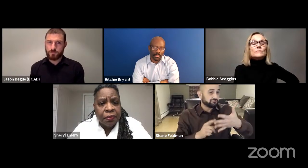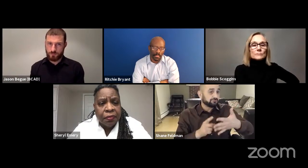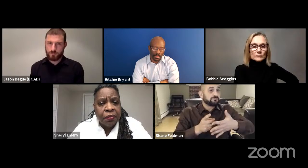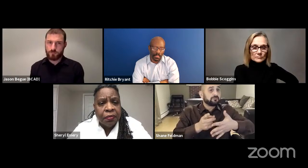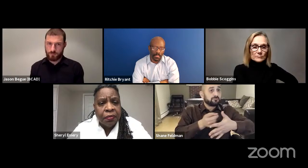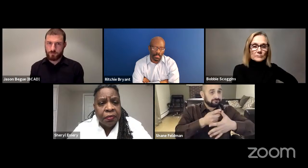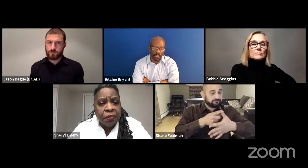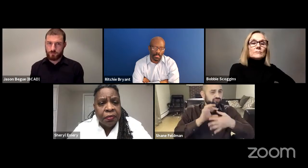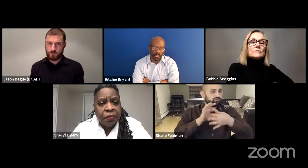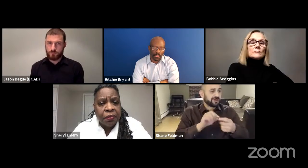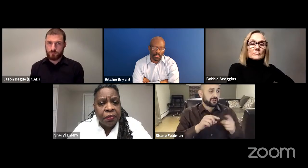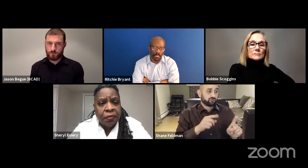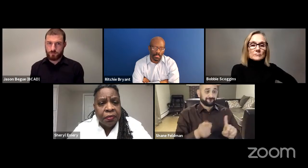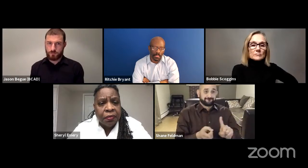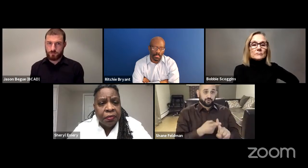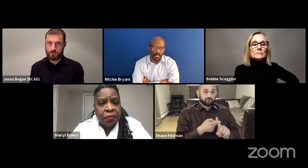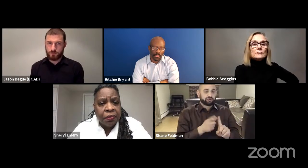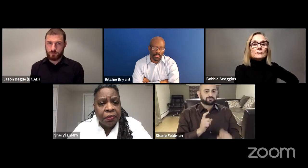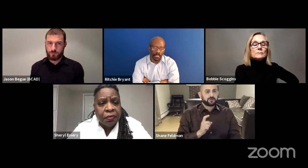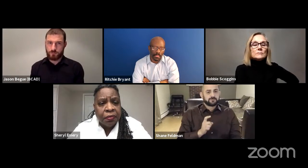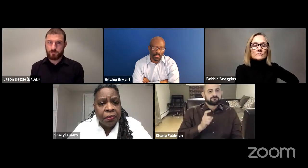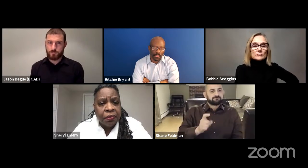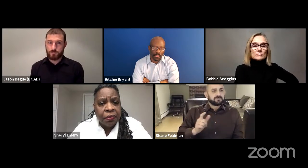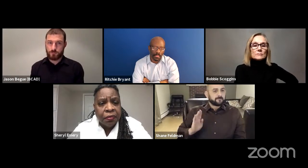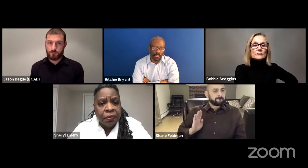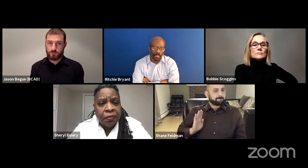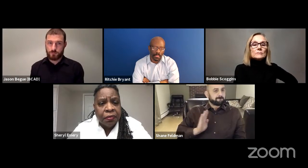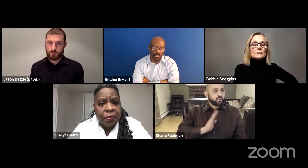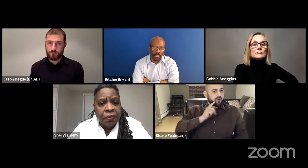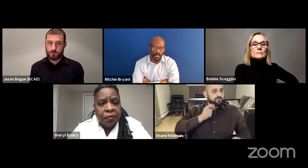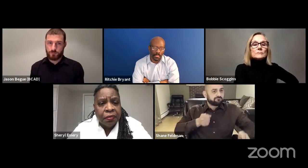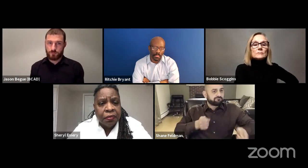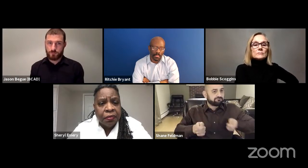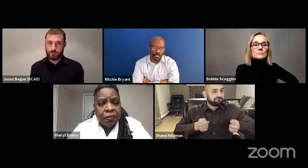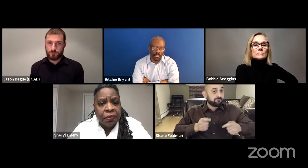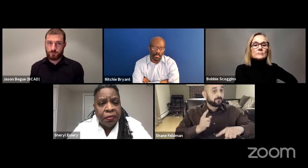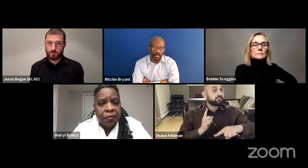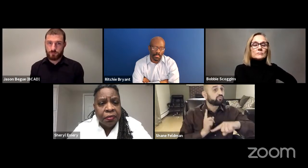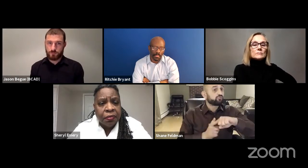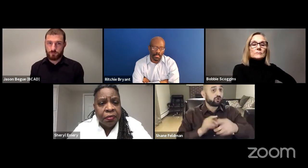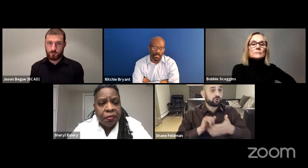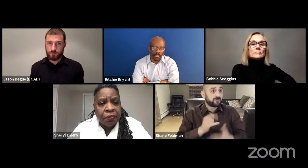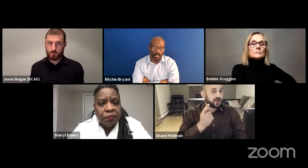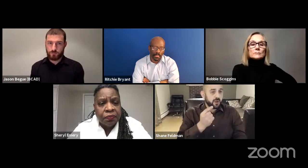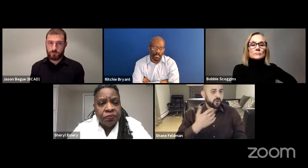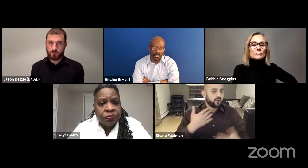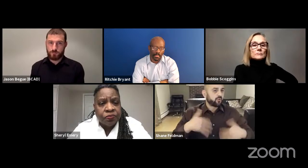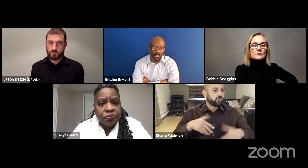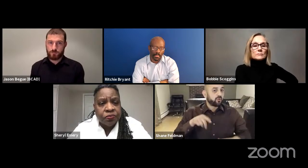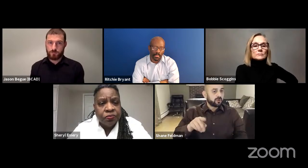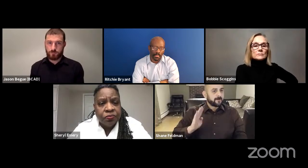is key. Now, I would like to outline some of the pros and cons for each of these policies.